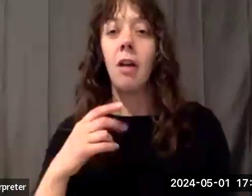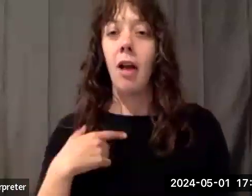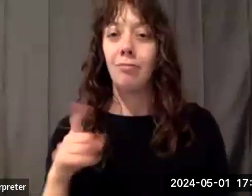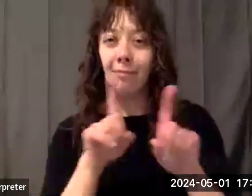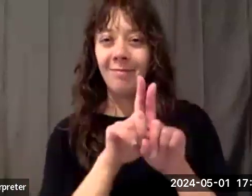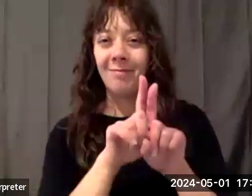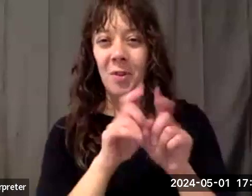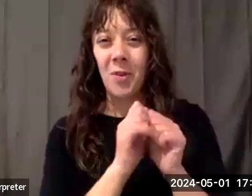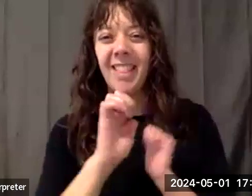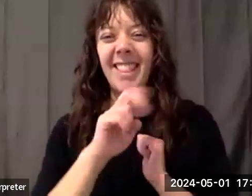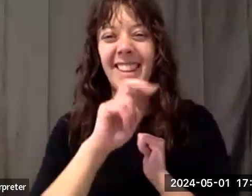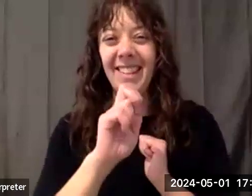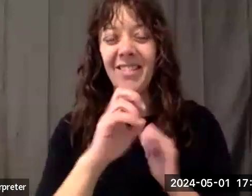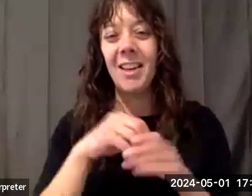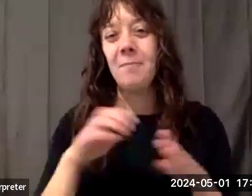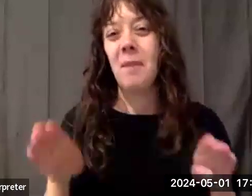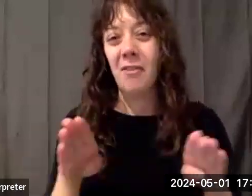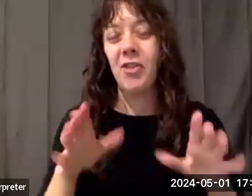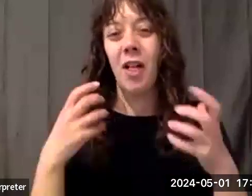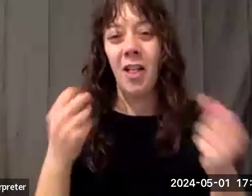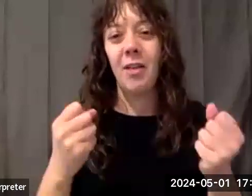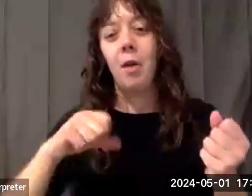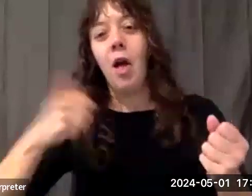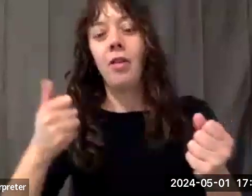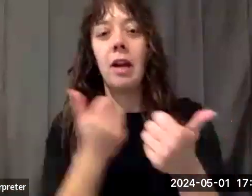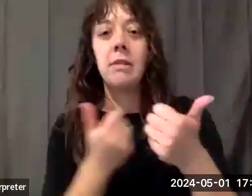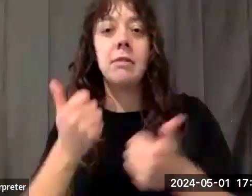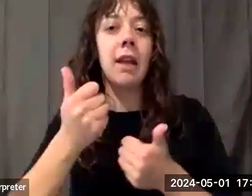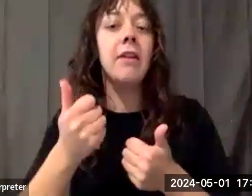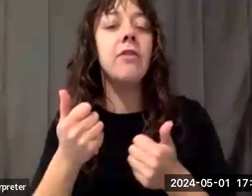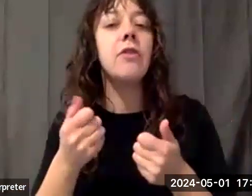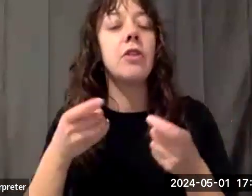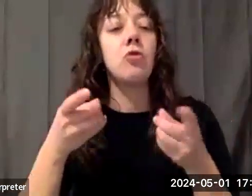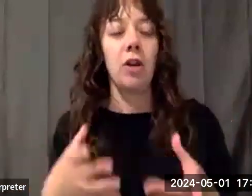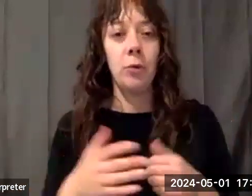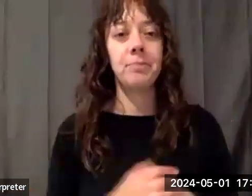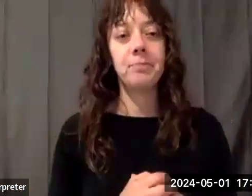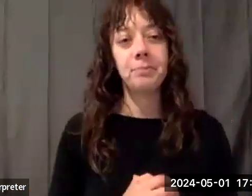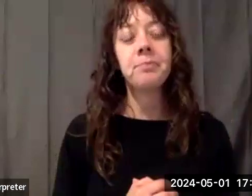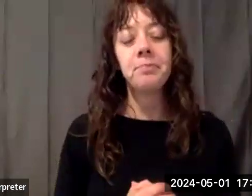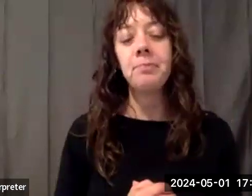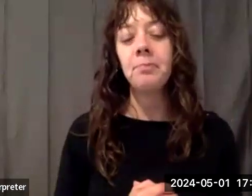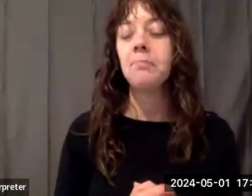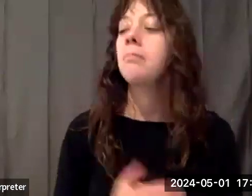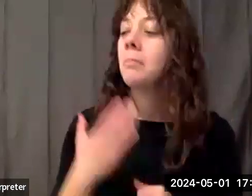I'm the other executive director of Behavioral Health with the Office of Health Professions. Thank you so much. We do not.